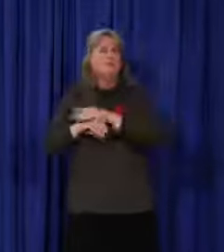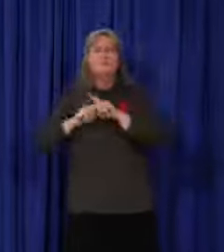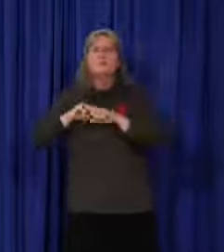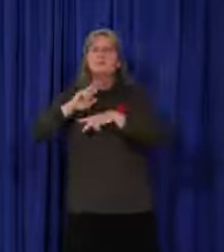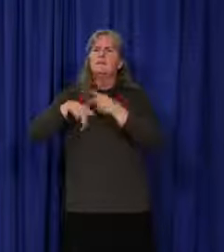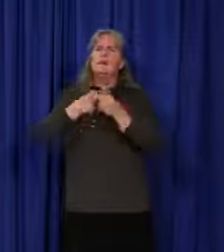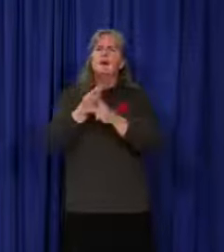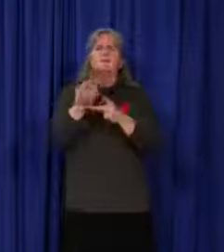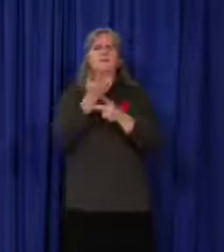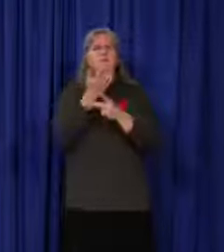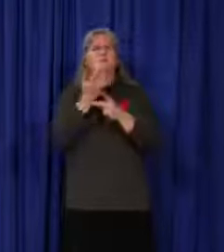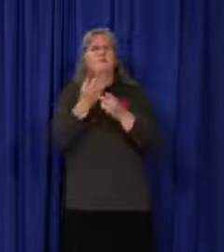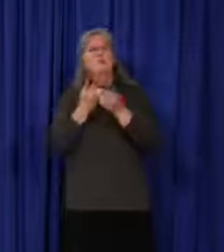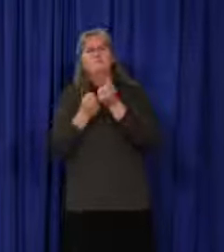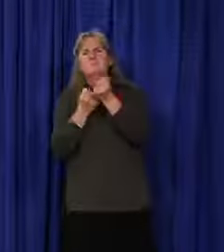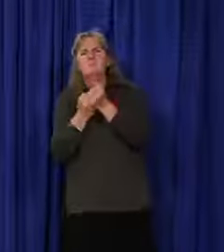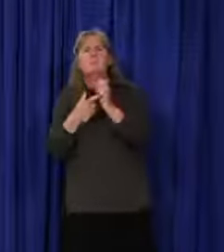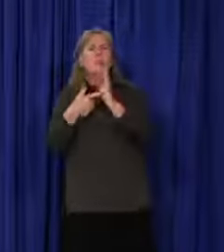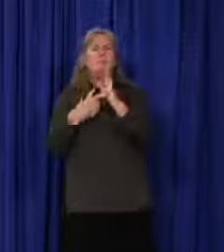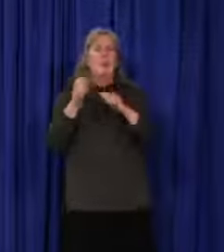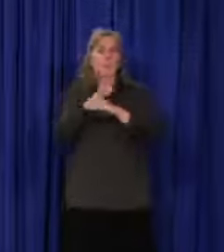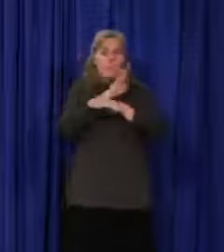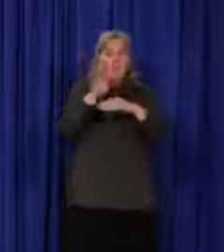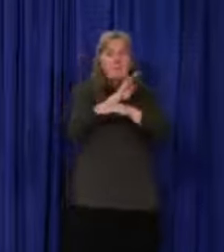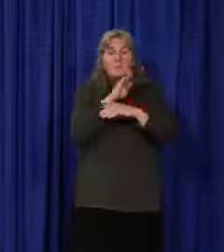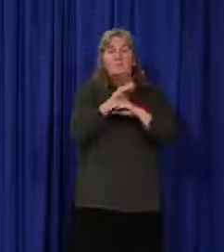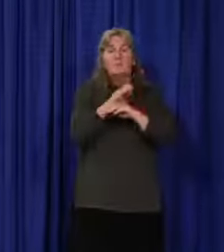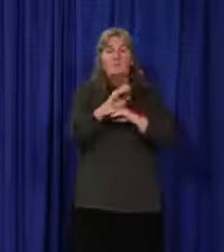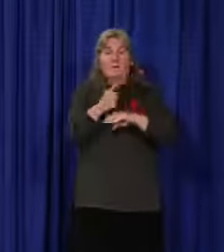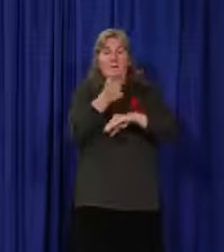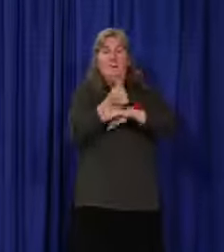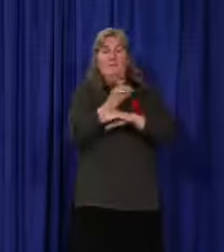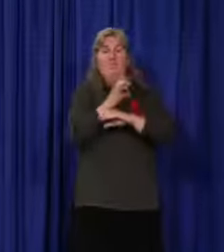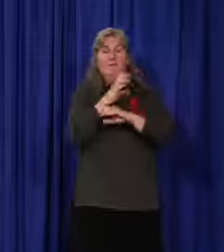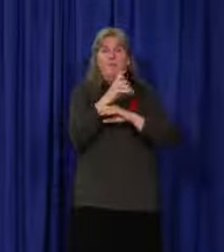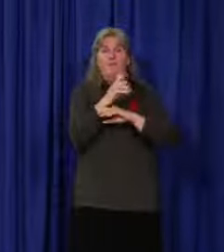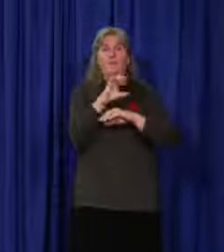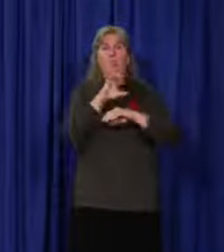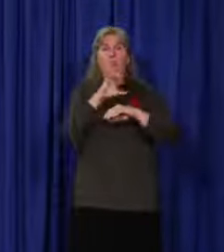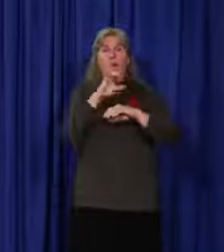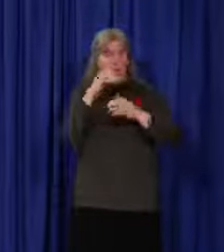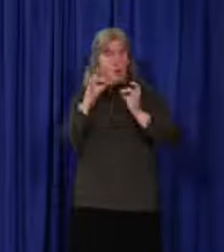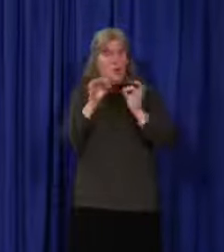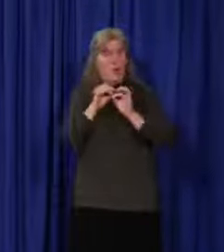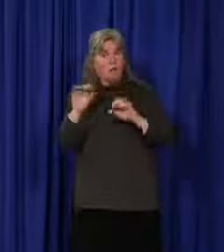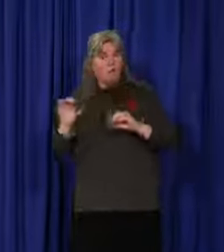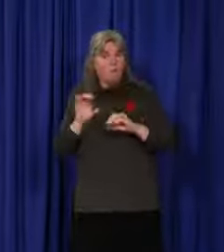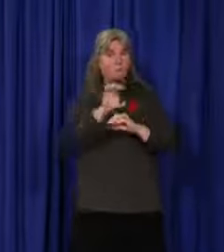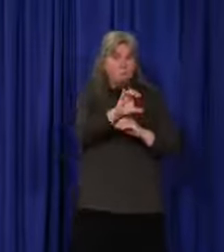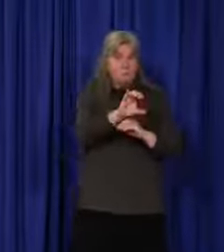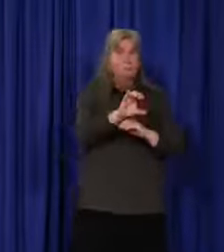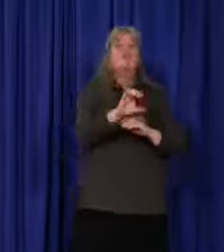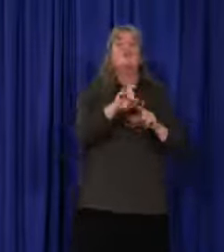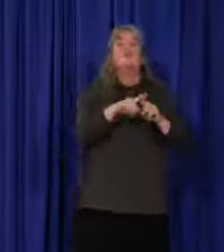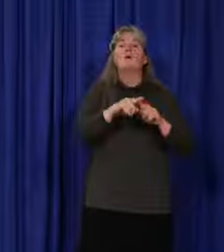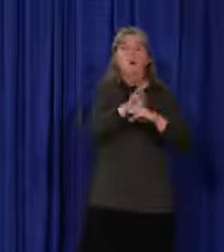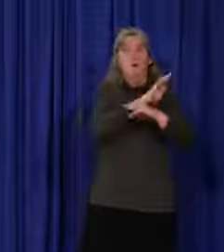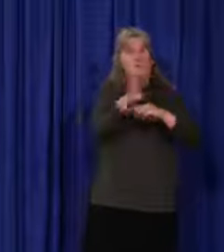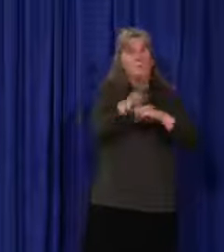bubble size by up to as many as three to five families as long as you keep the total numbers in the bubble small.